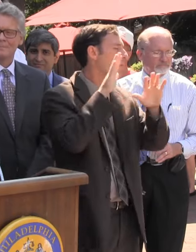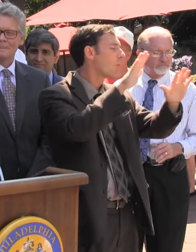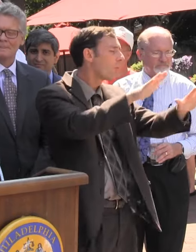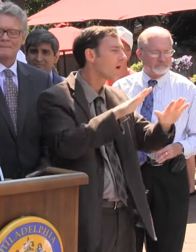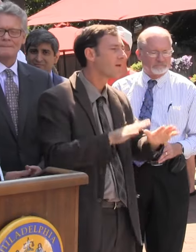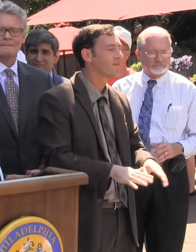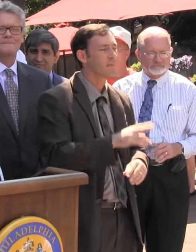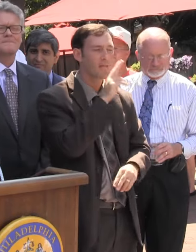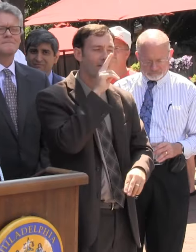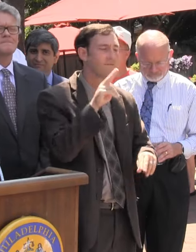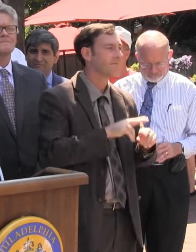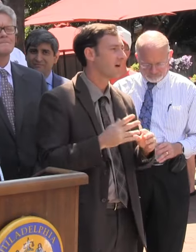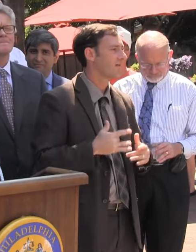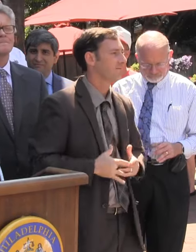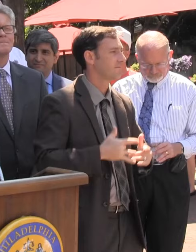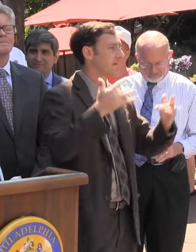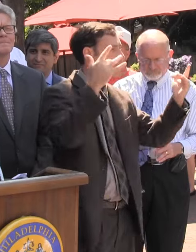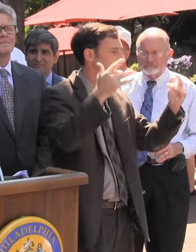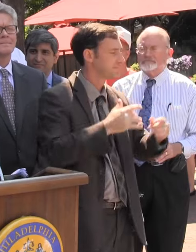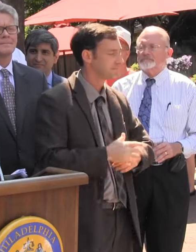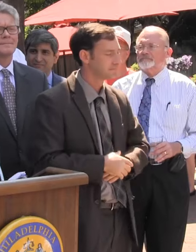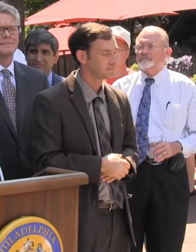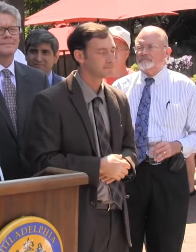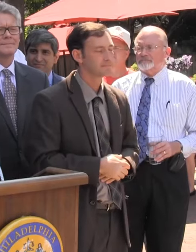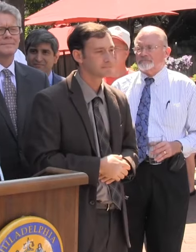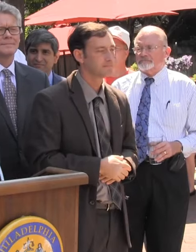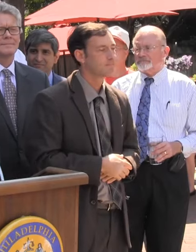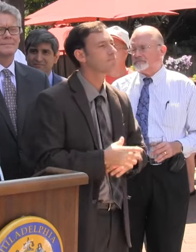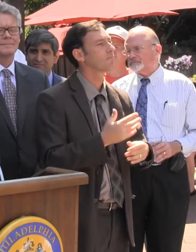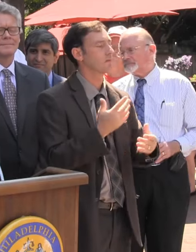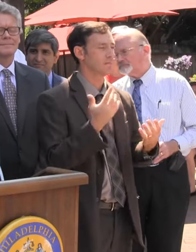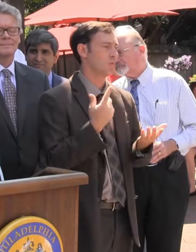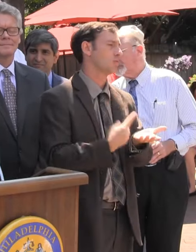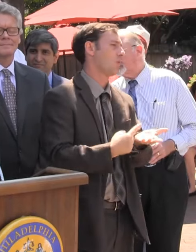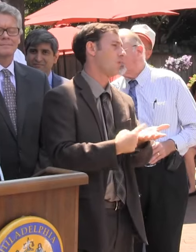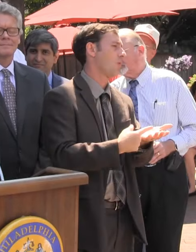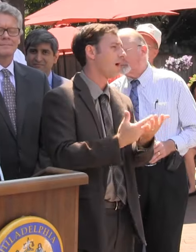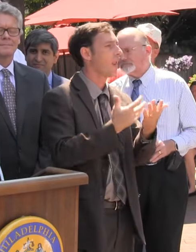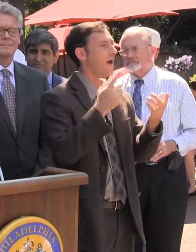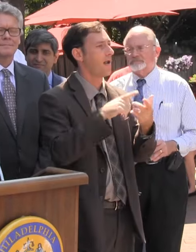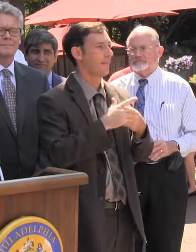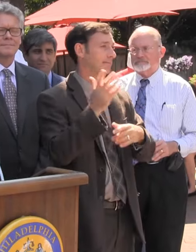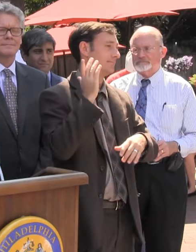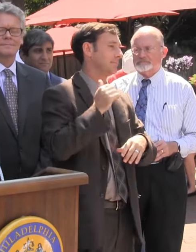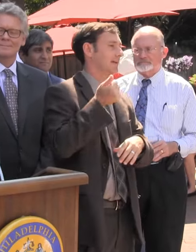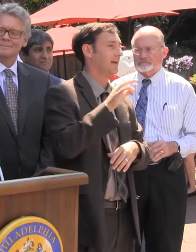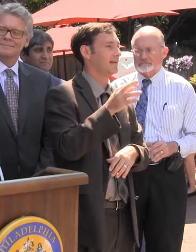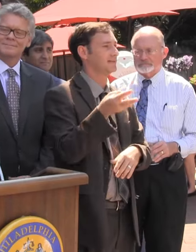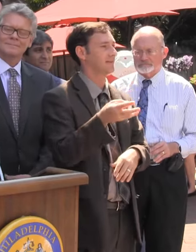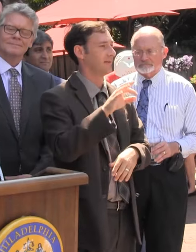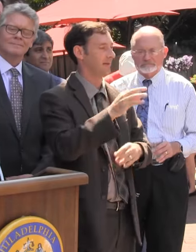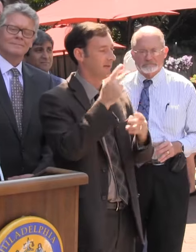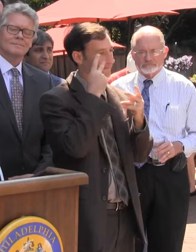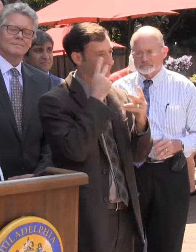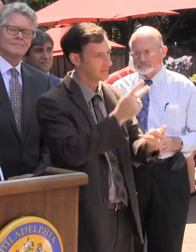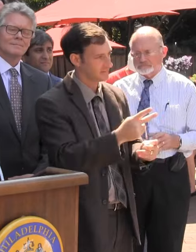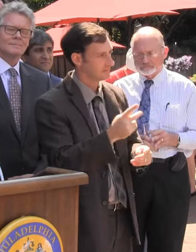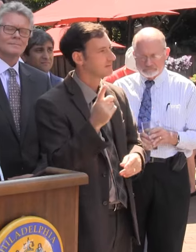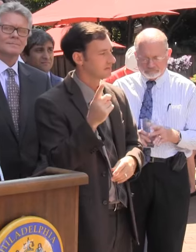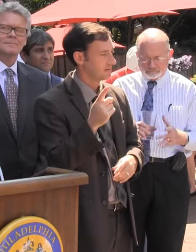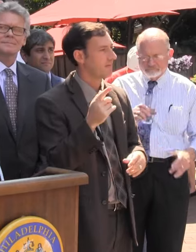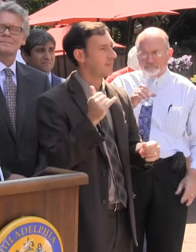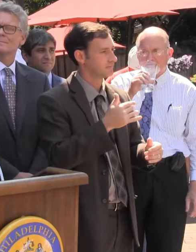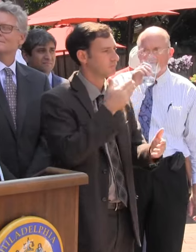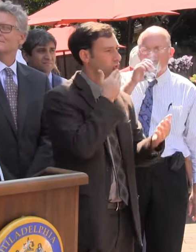and fun event. We talk a lot about the 1979 visit. It's been a touchstone for comparison